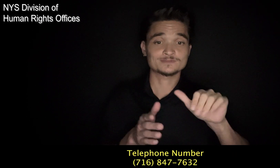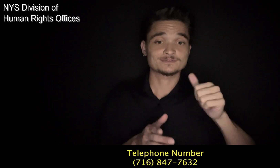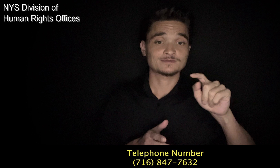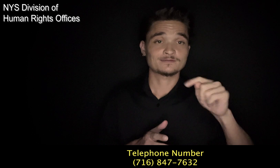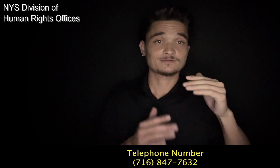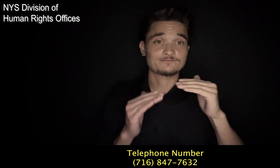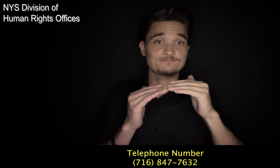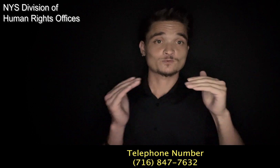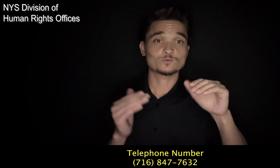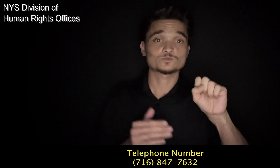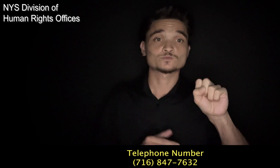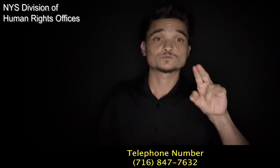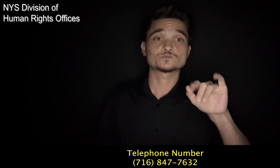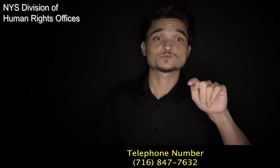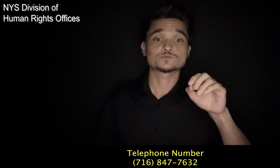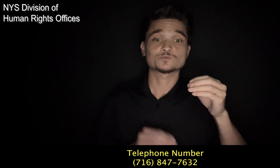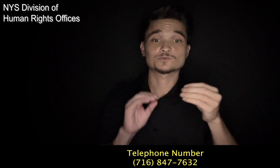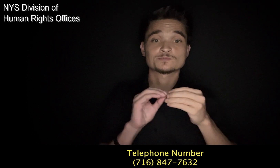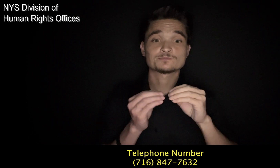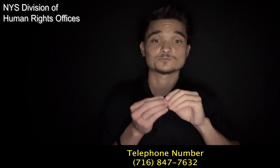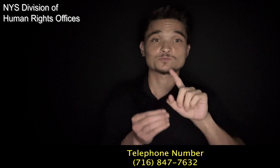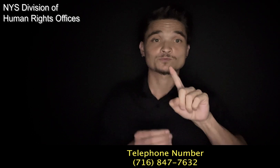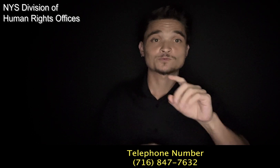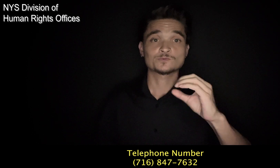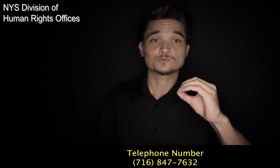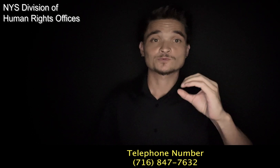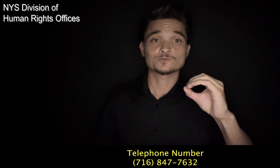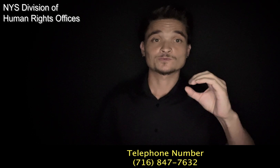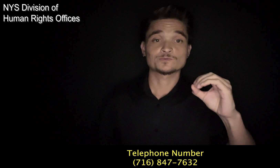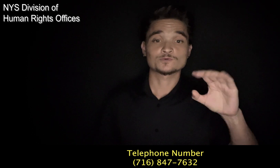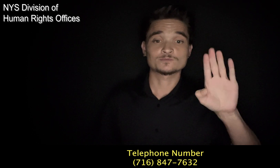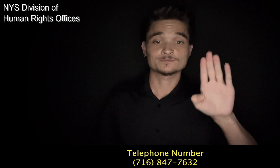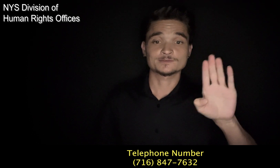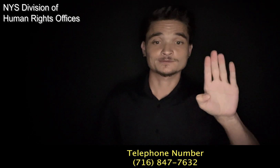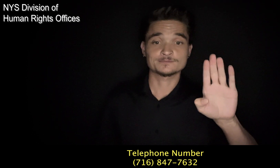Telephone Number (716) 847-7632